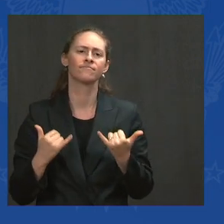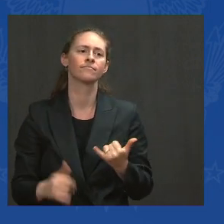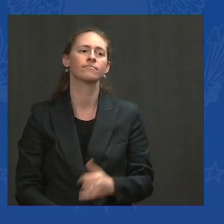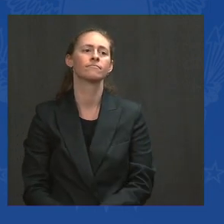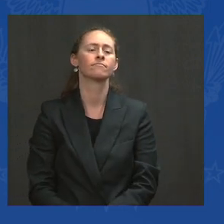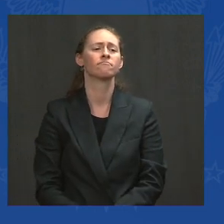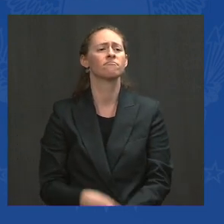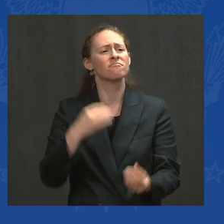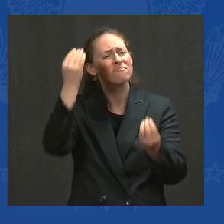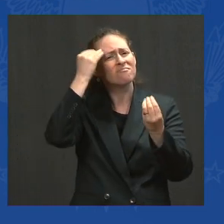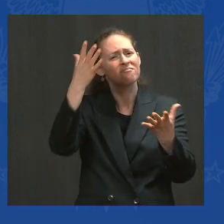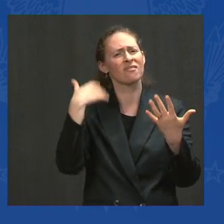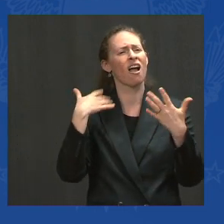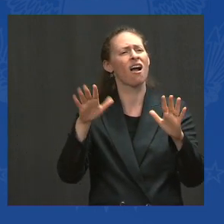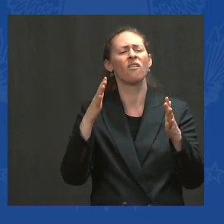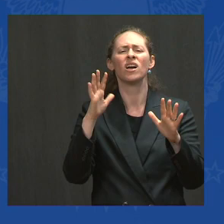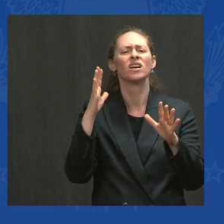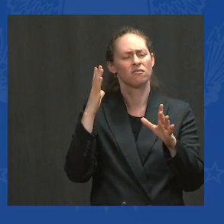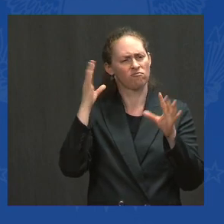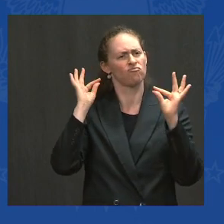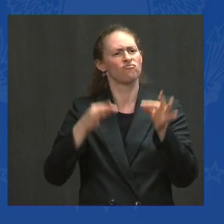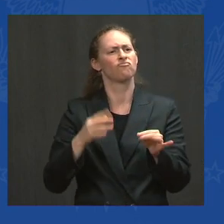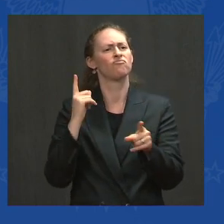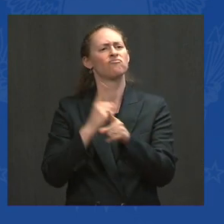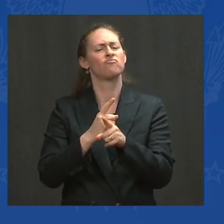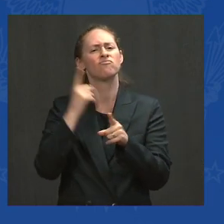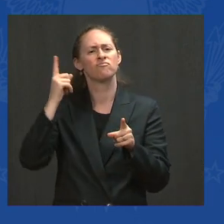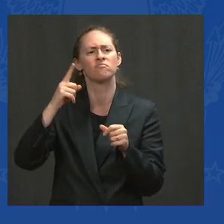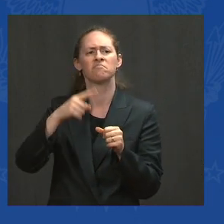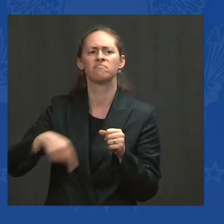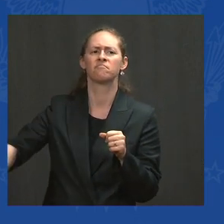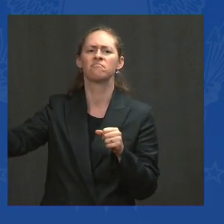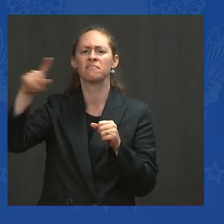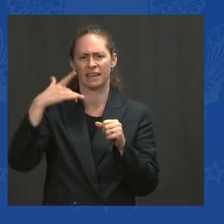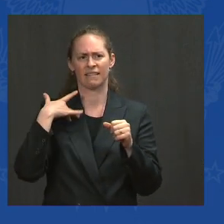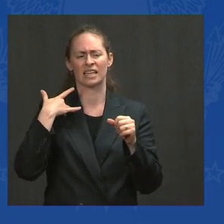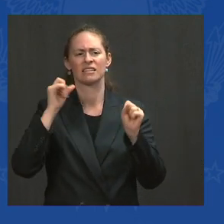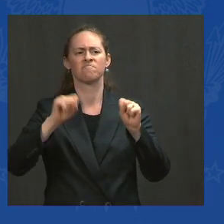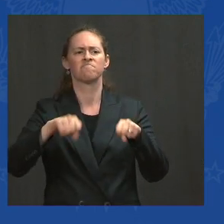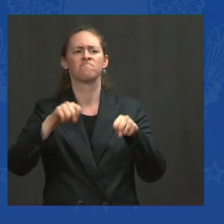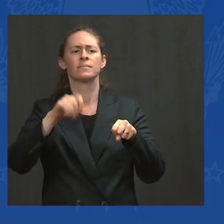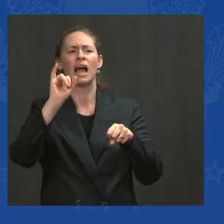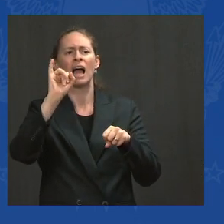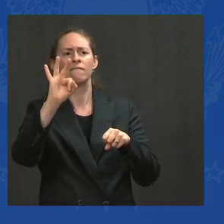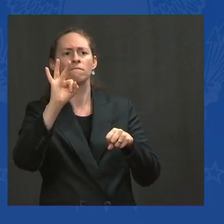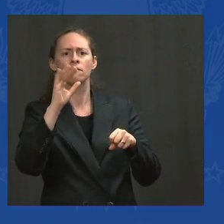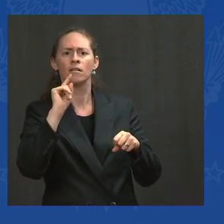protect the homeland and our interests from any resurgent terrorist challenge emerging or